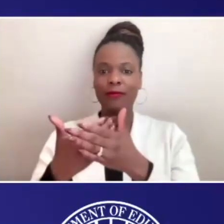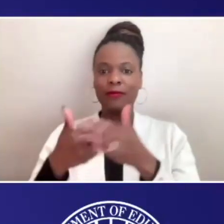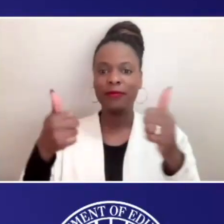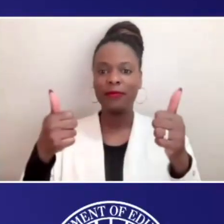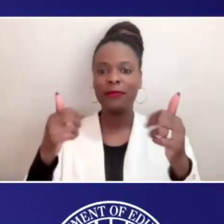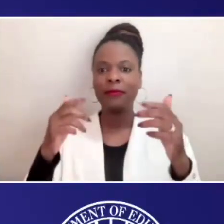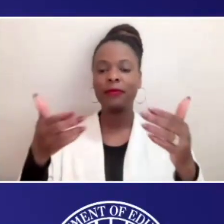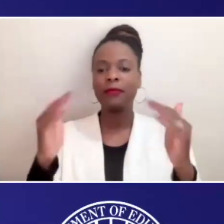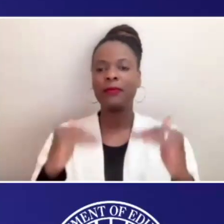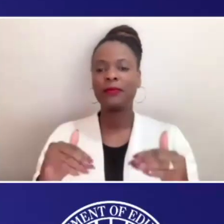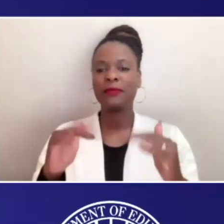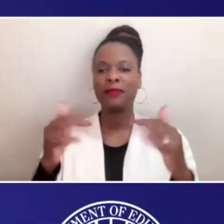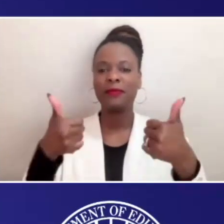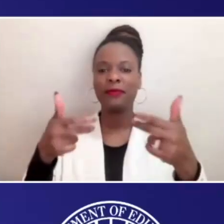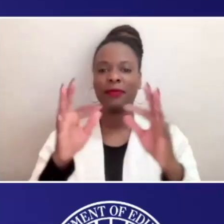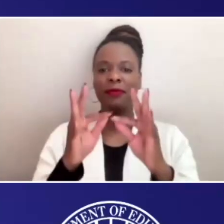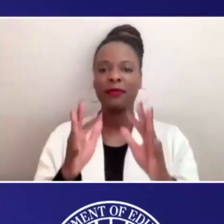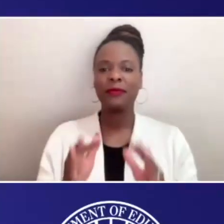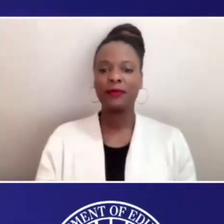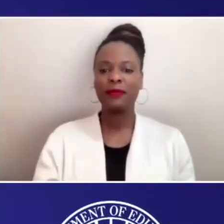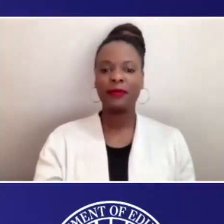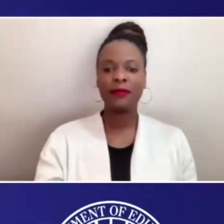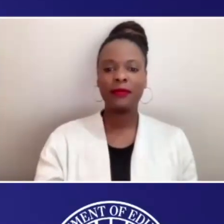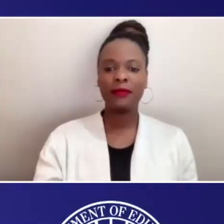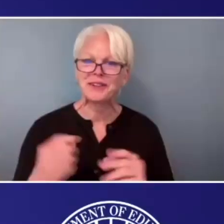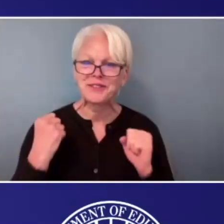Well, aren't we starting off really strong today? I like it.